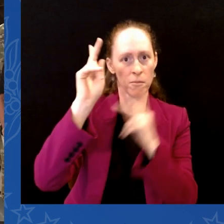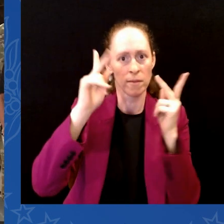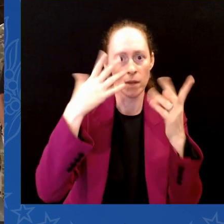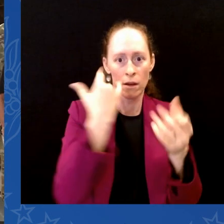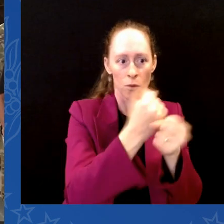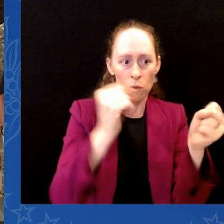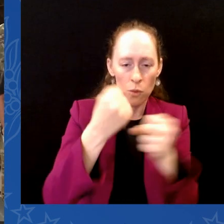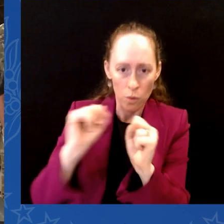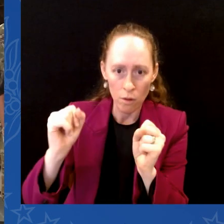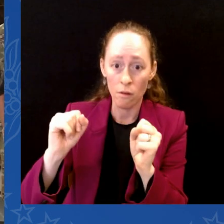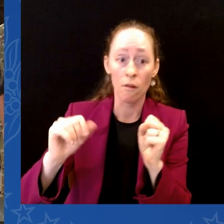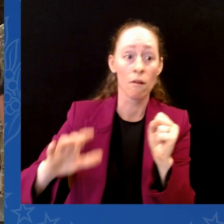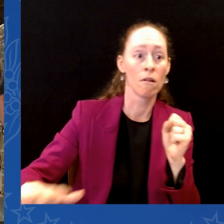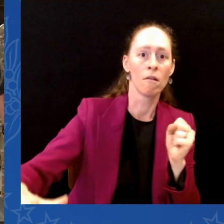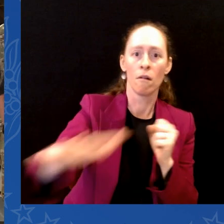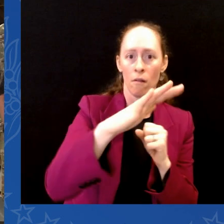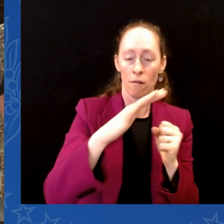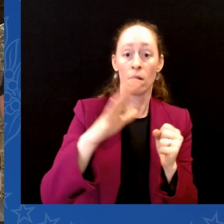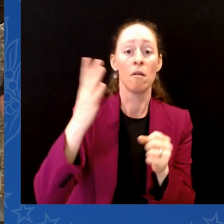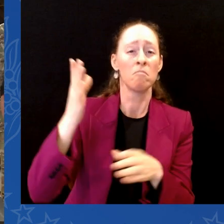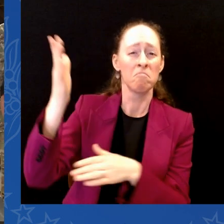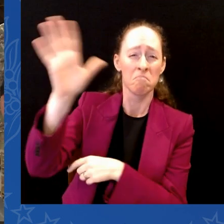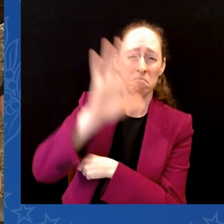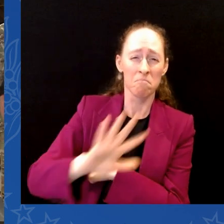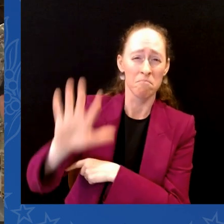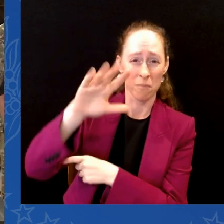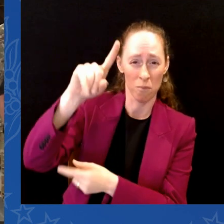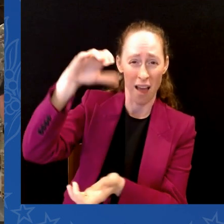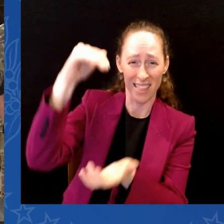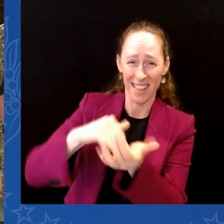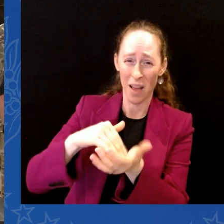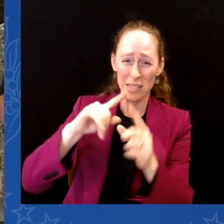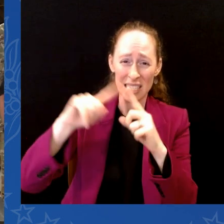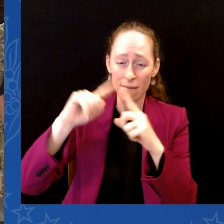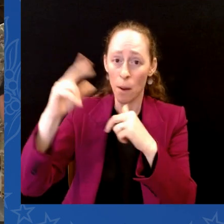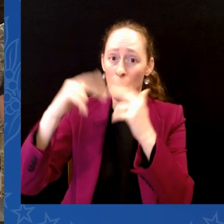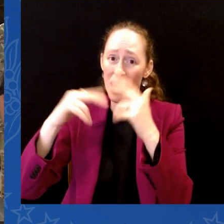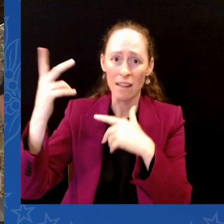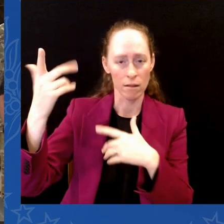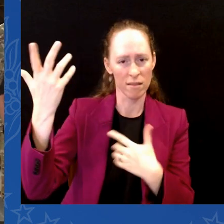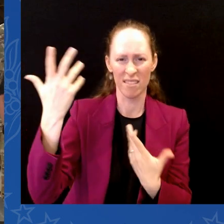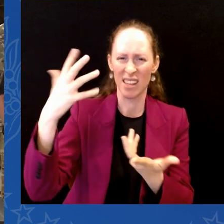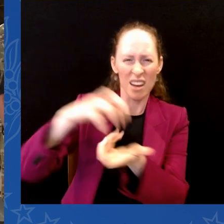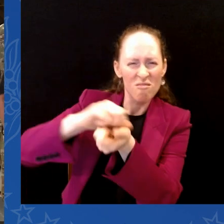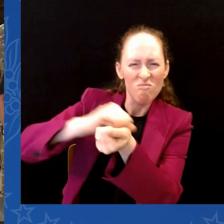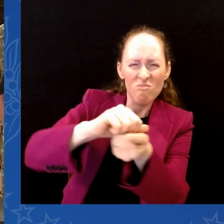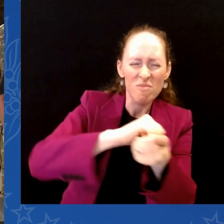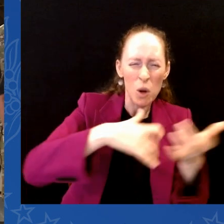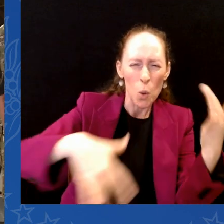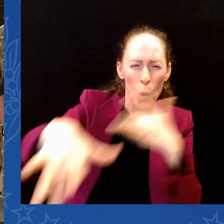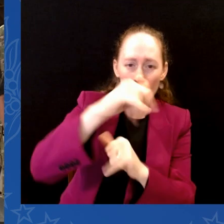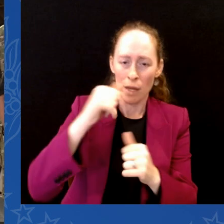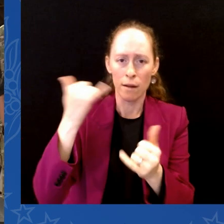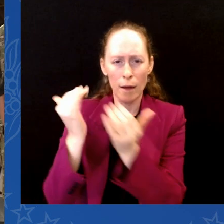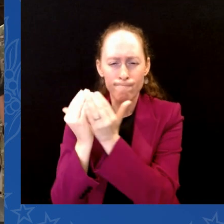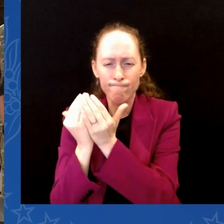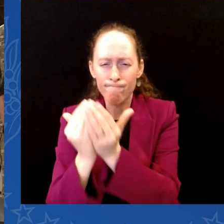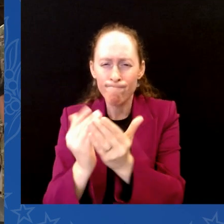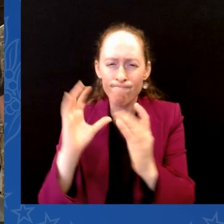in the most hard hit areas that have been searched. We've deployed resources that were pre-staged and are now in the field for food, water